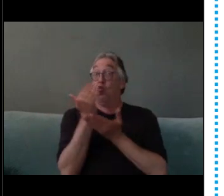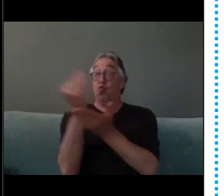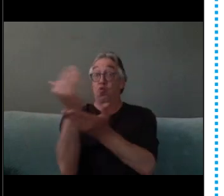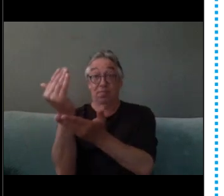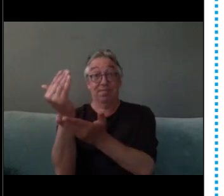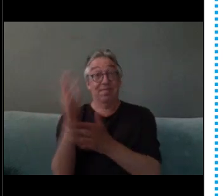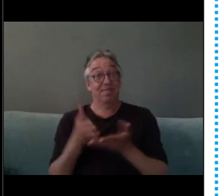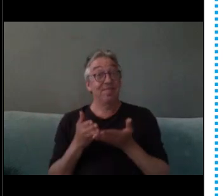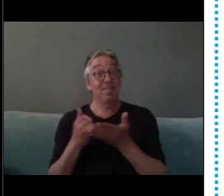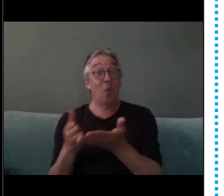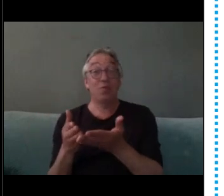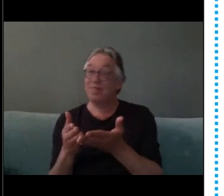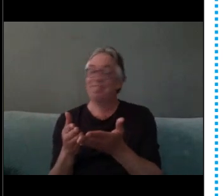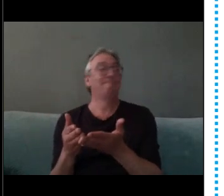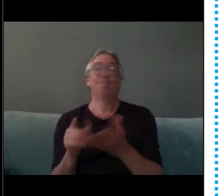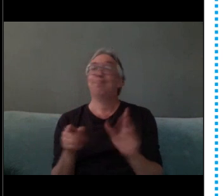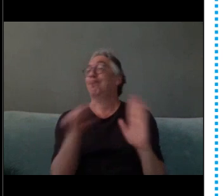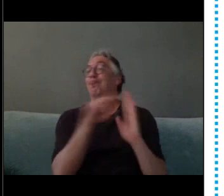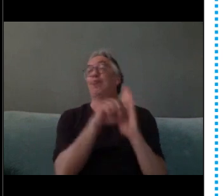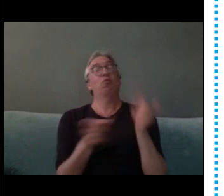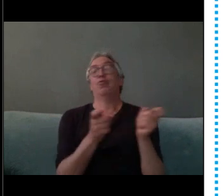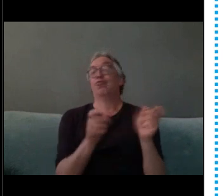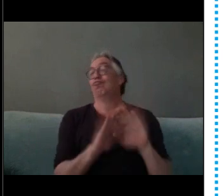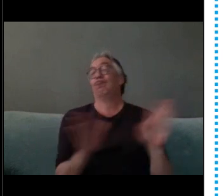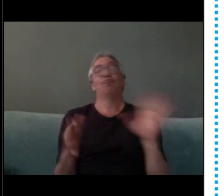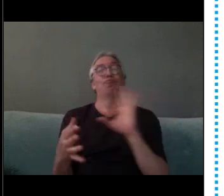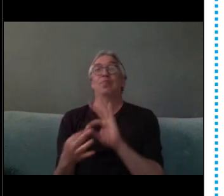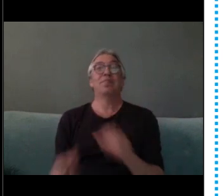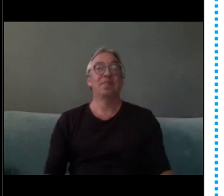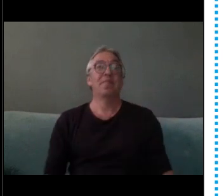And then also some small specific private...